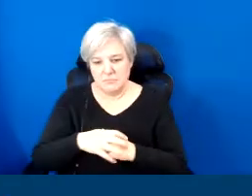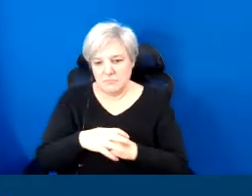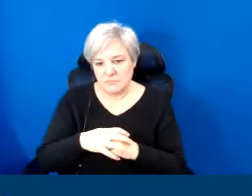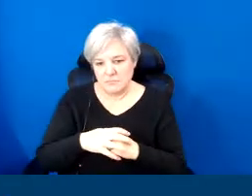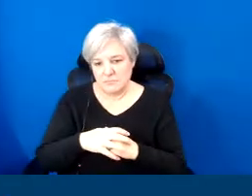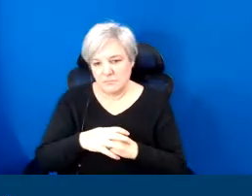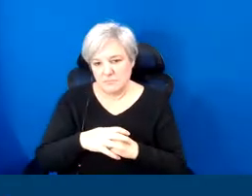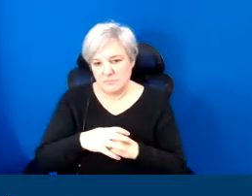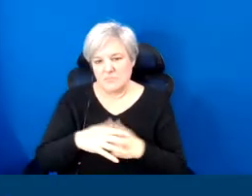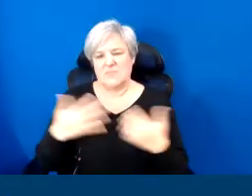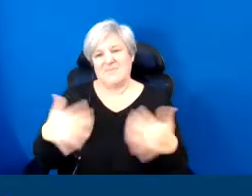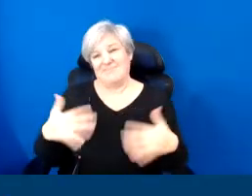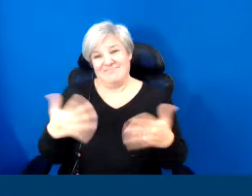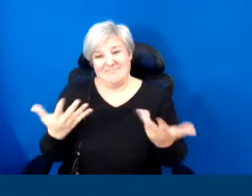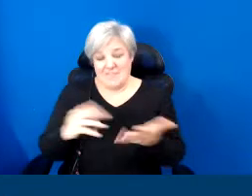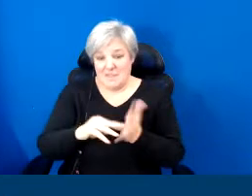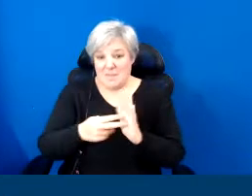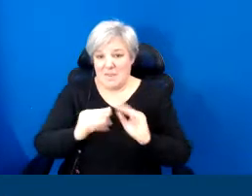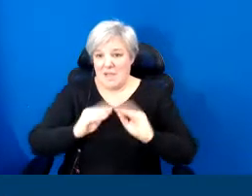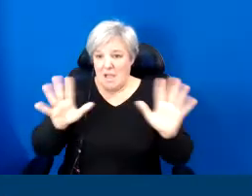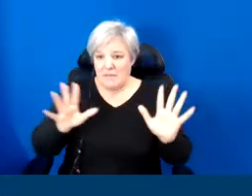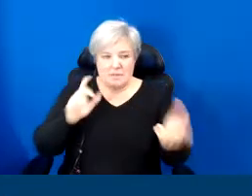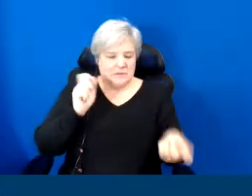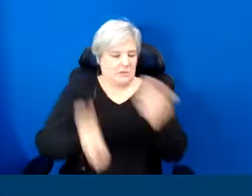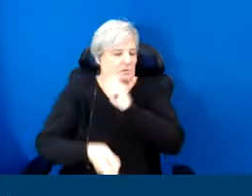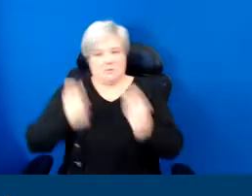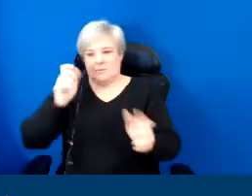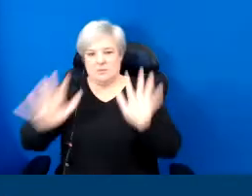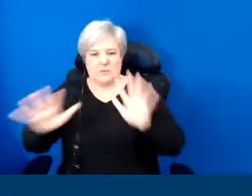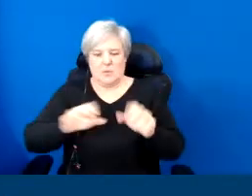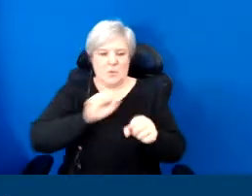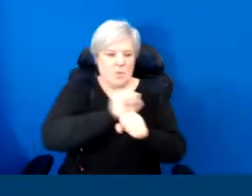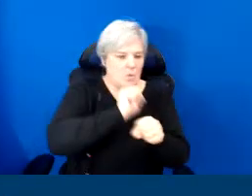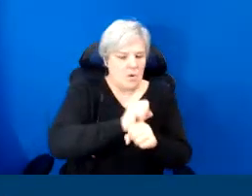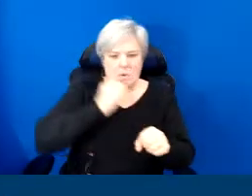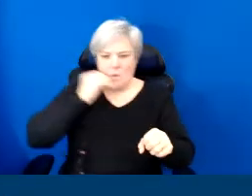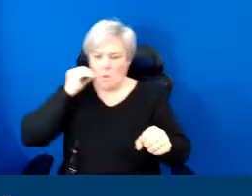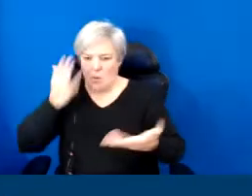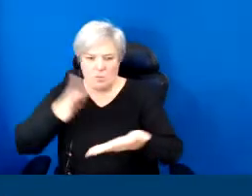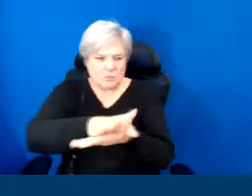This could make balancing in the home school work life pretty difficult at times.